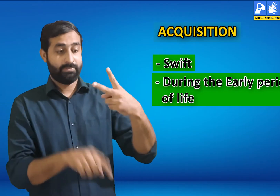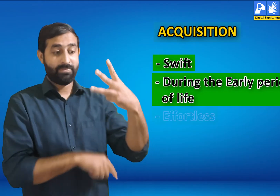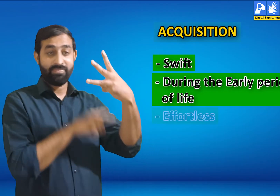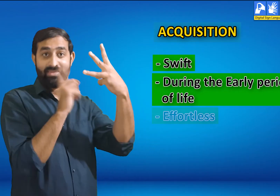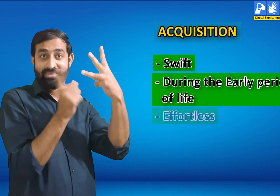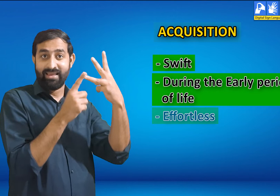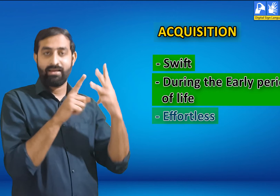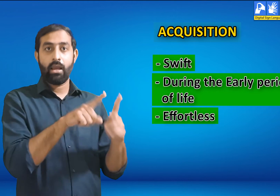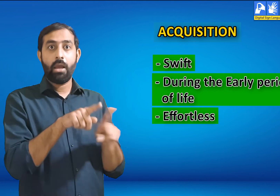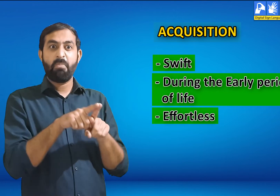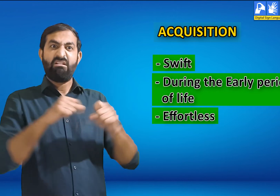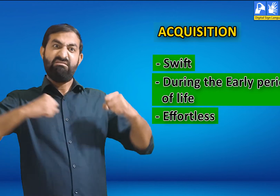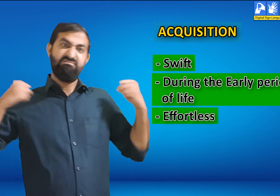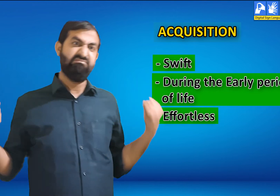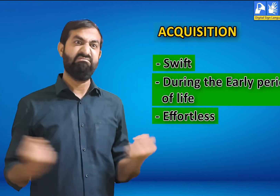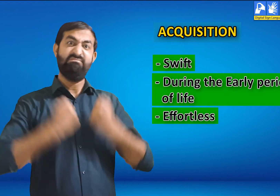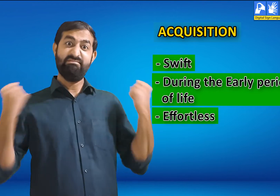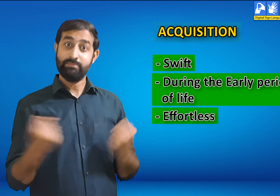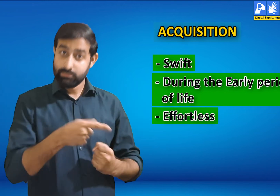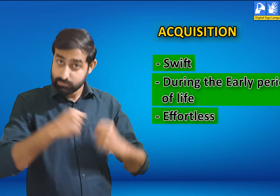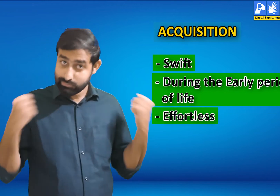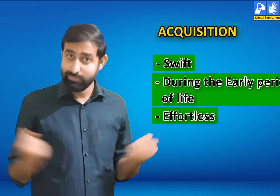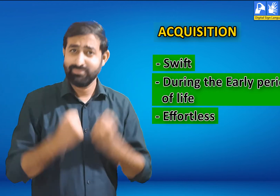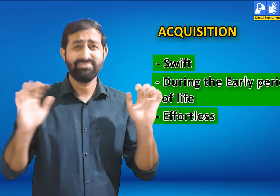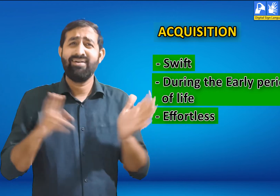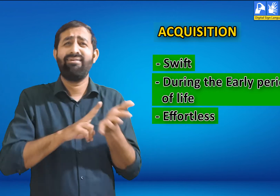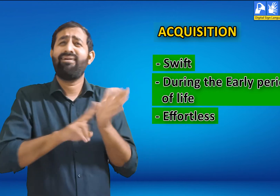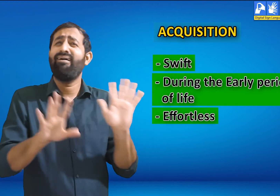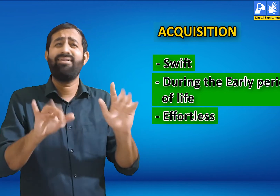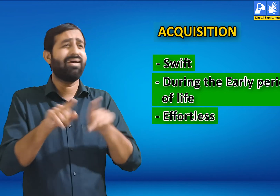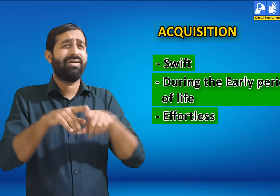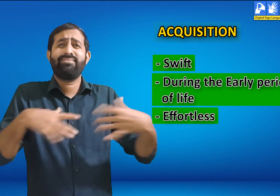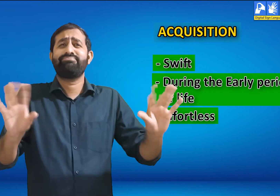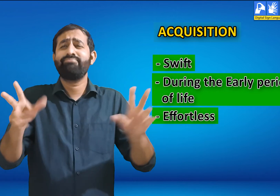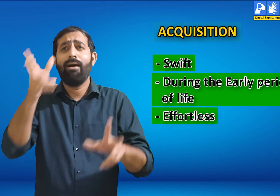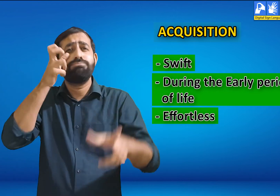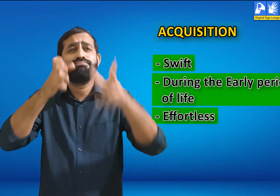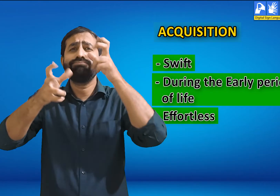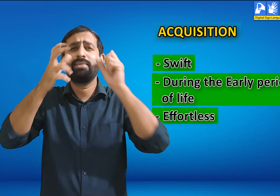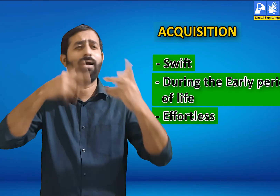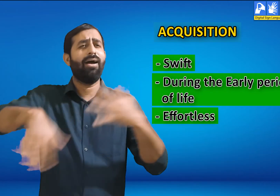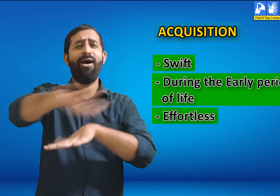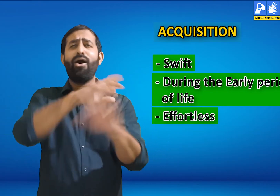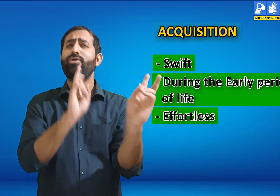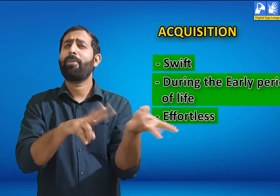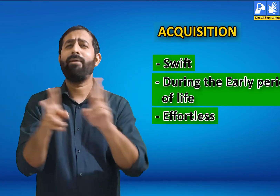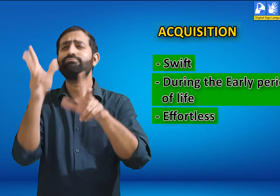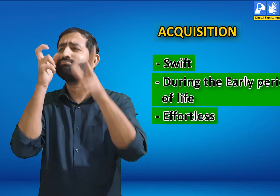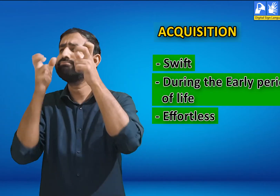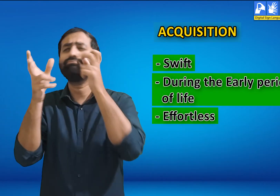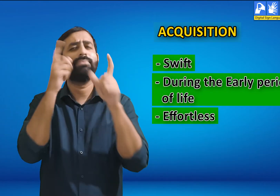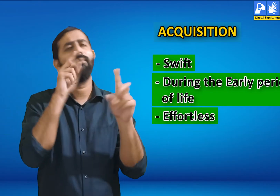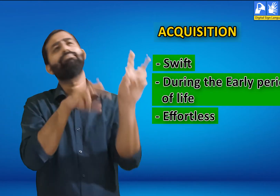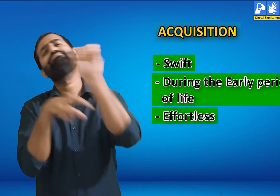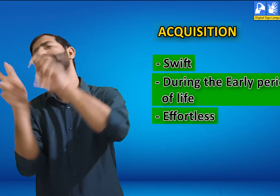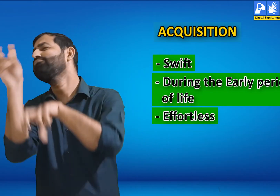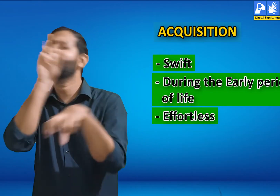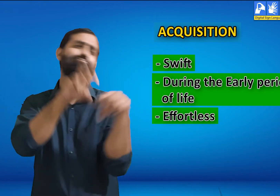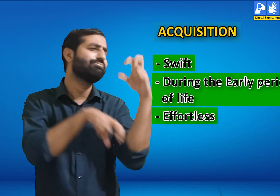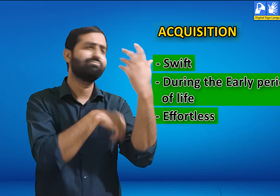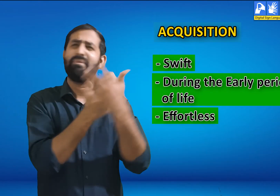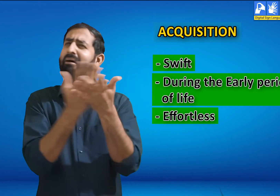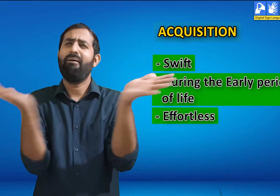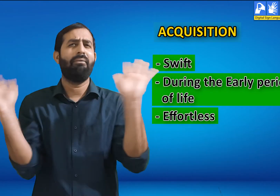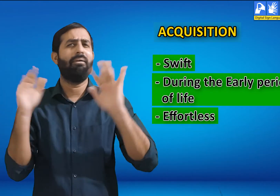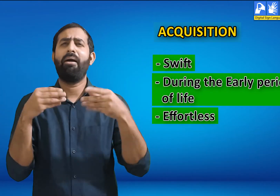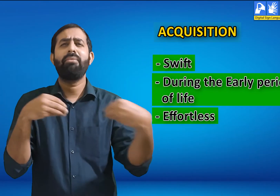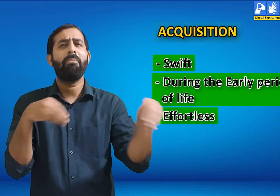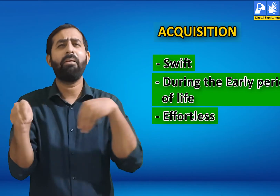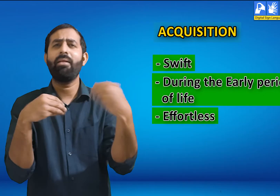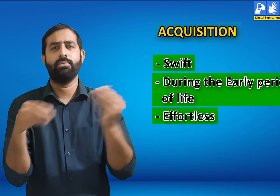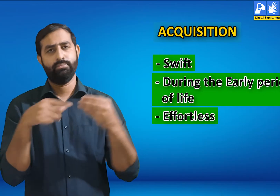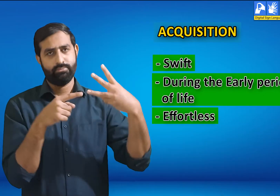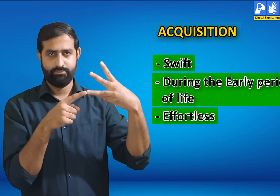Thirdly, it is effortless and requires no conscious effort